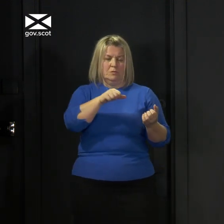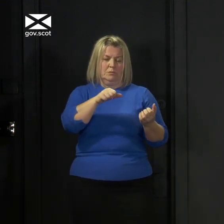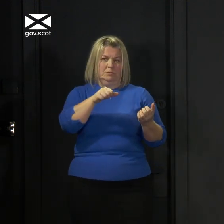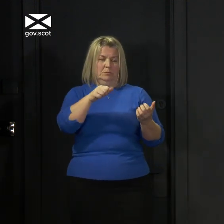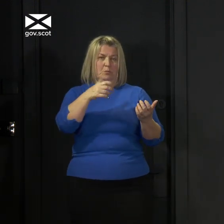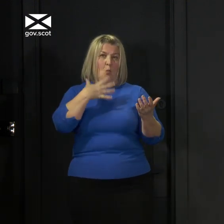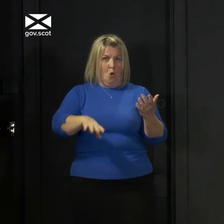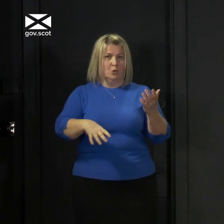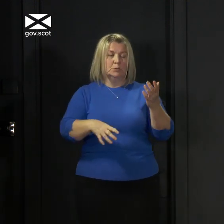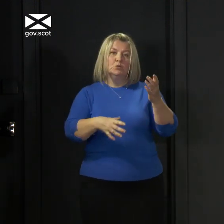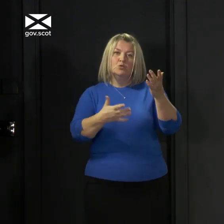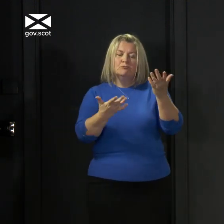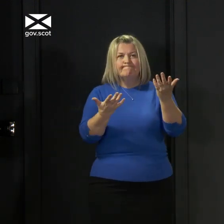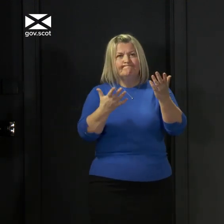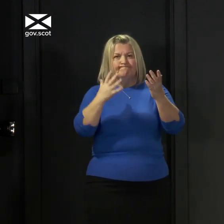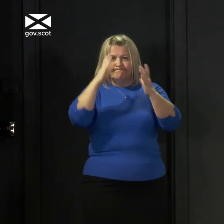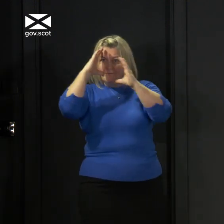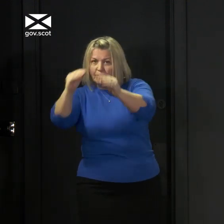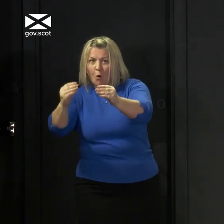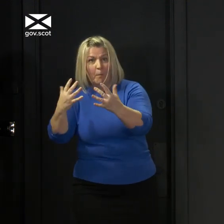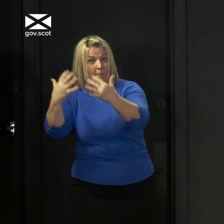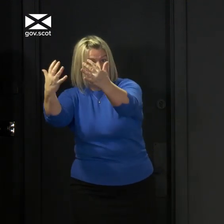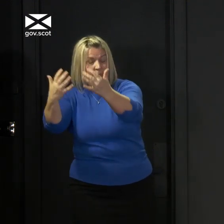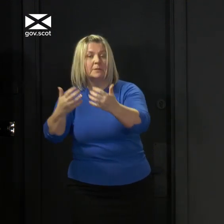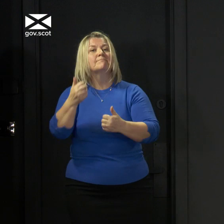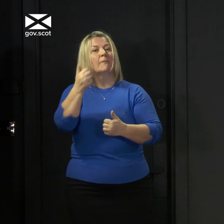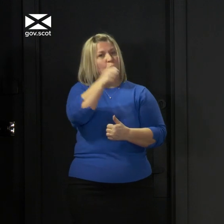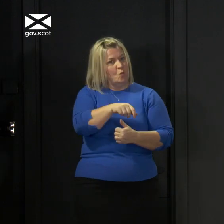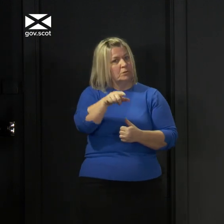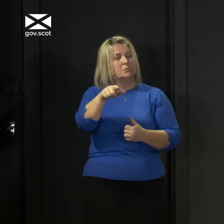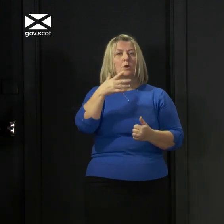much about this virus as possible we want to be producing